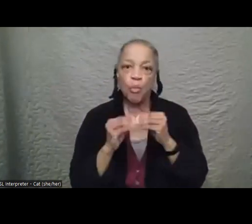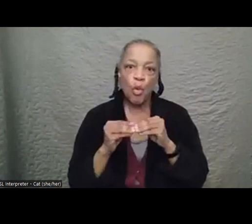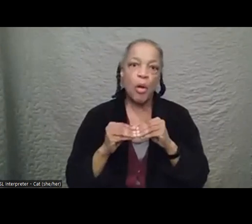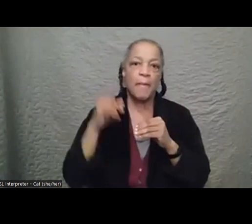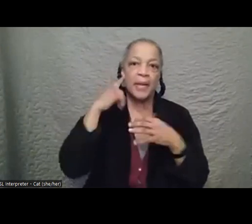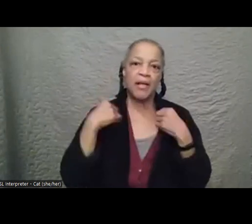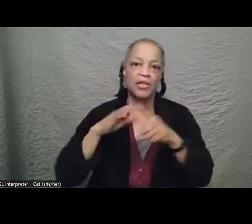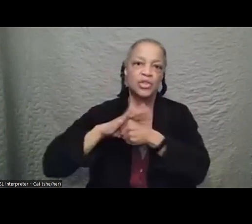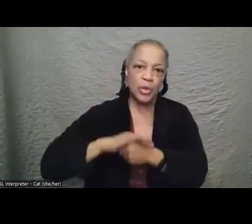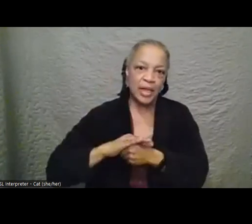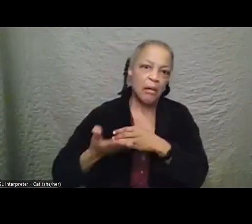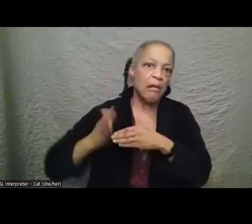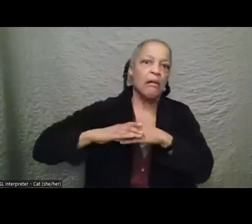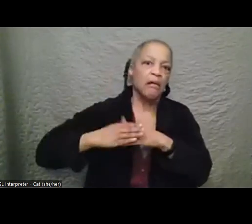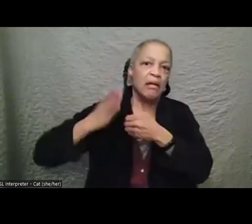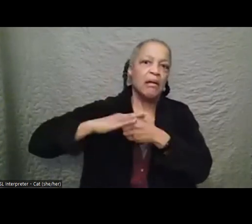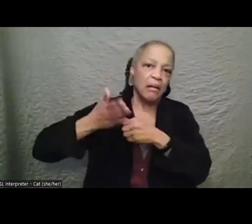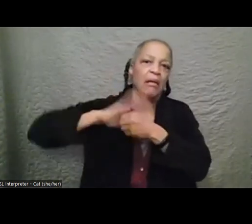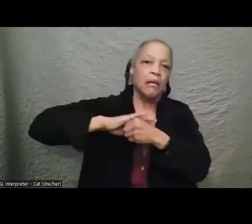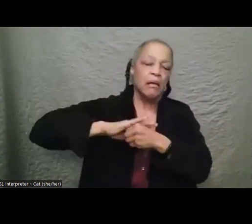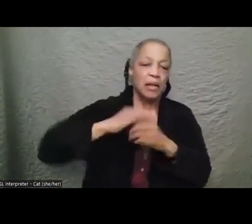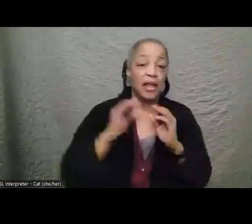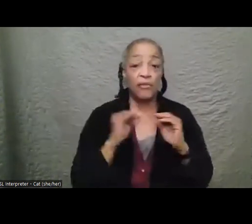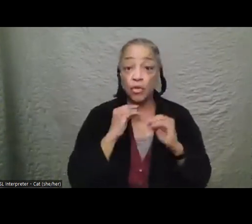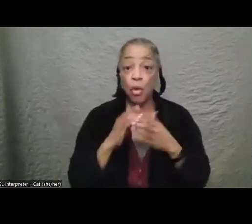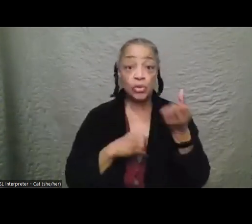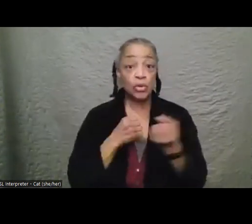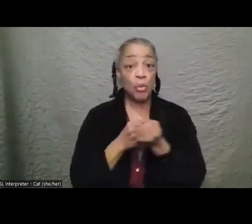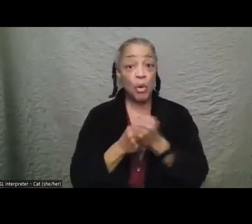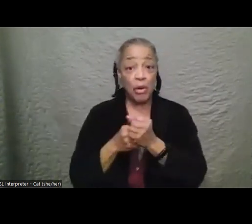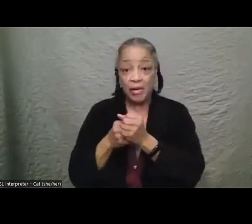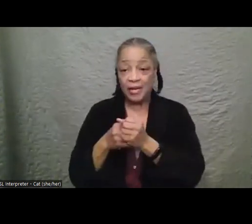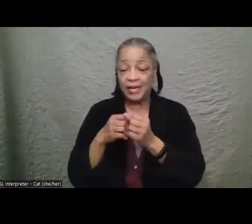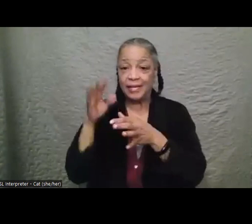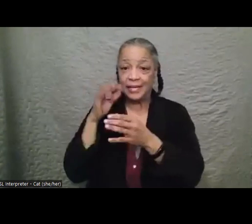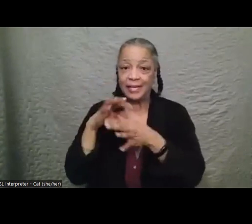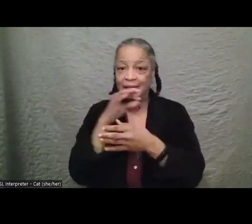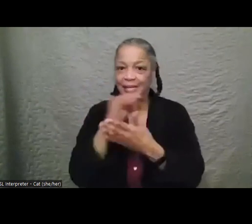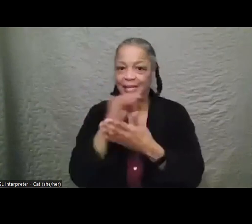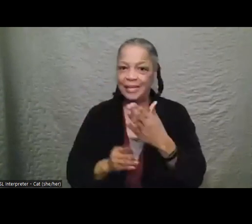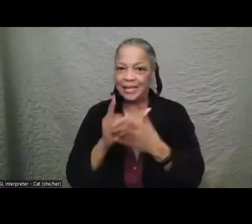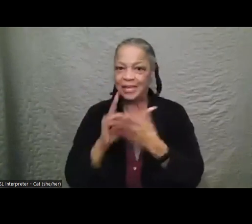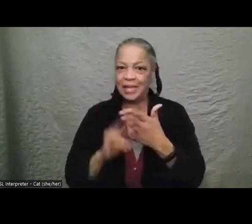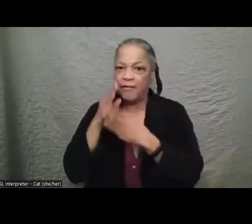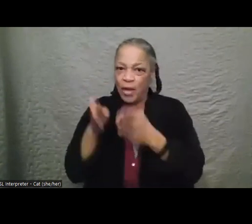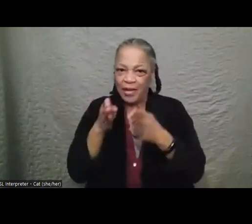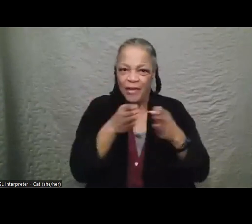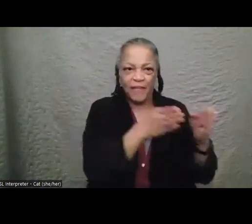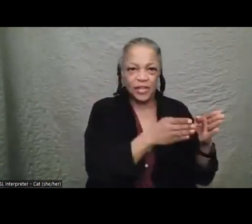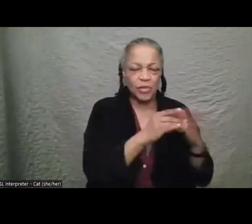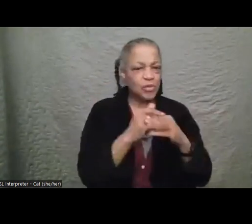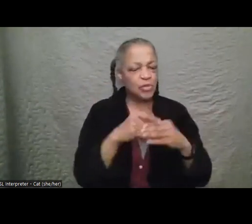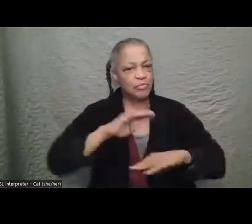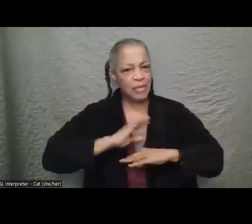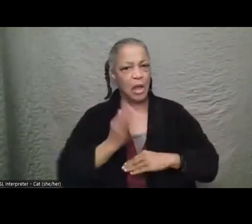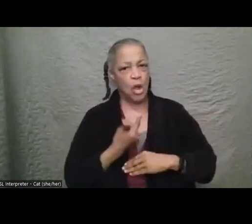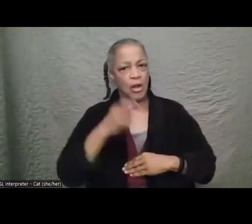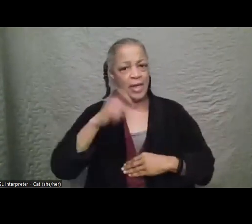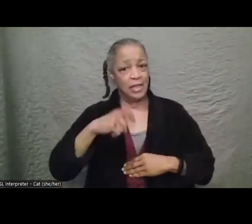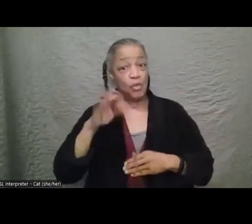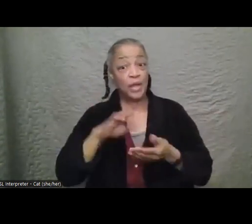When we do not have support that is individualized needs so we can be our successful self, it